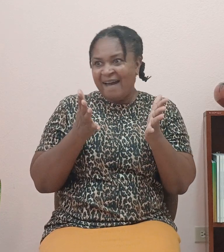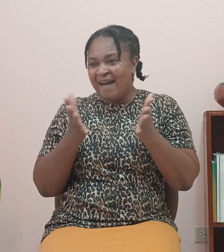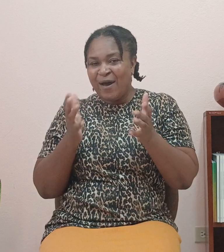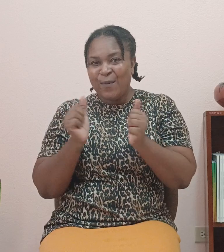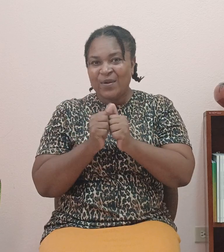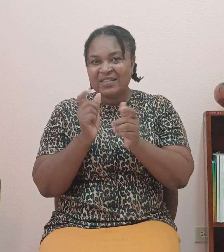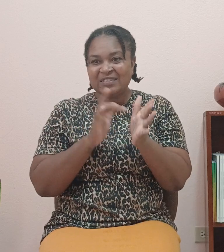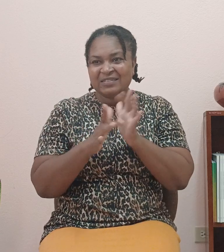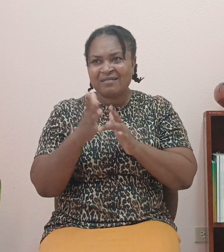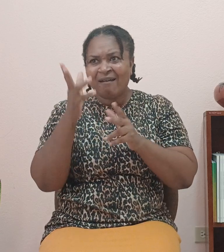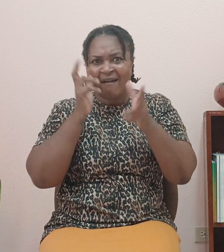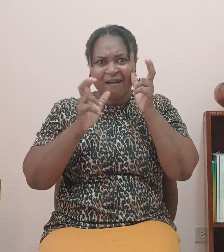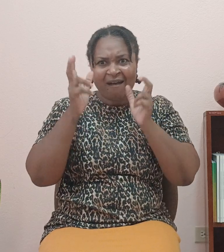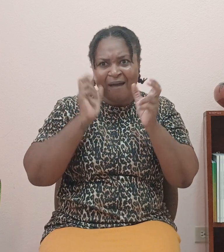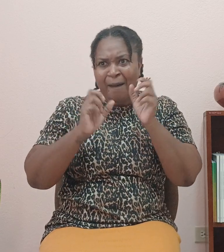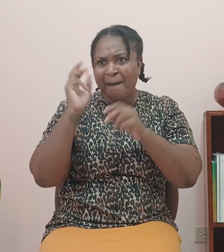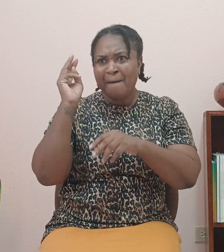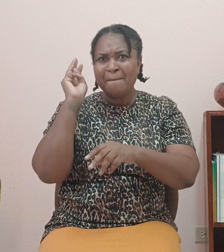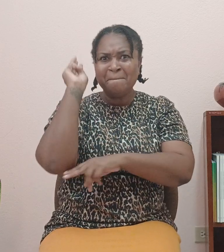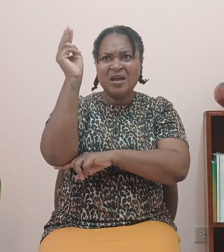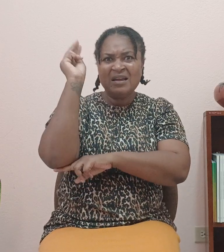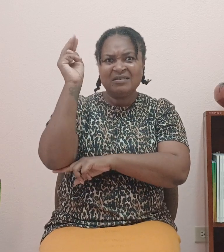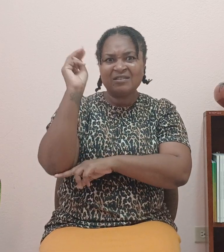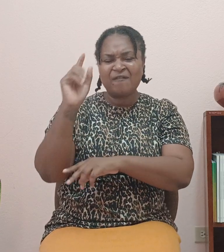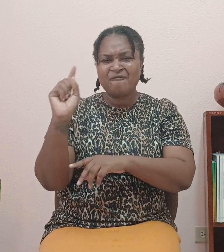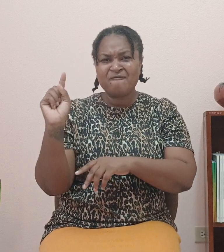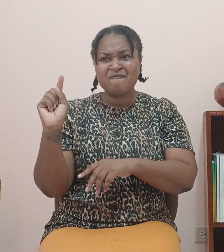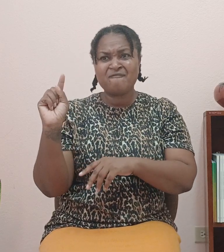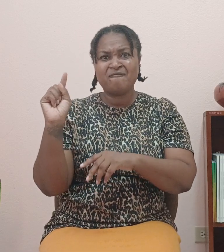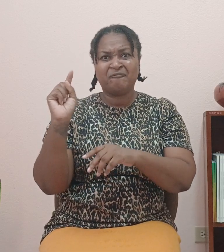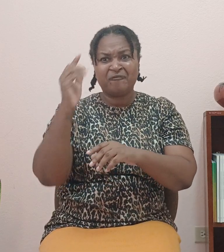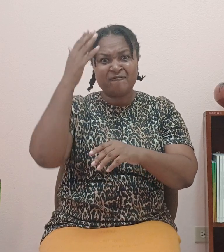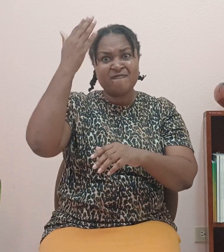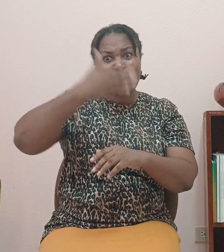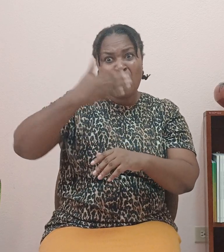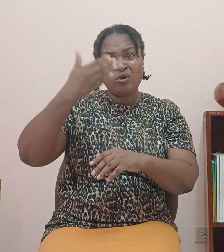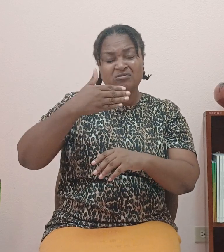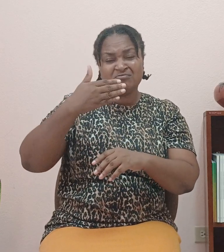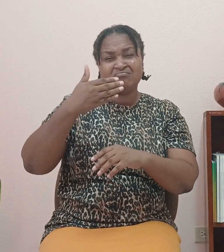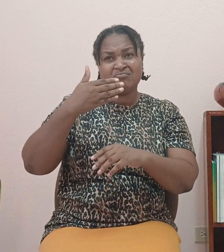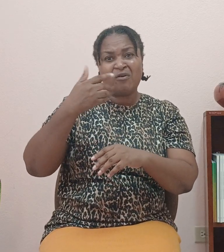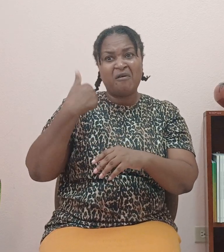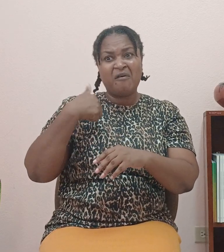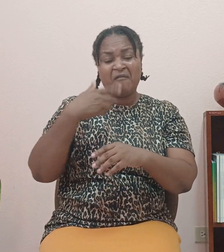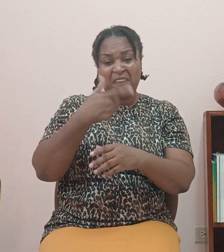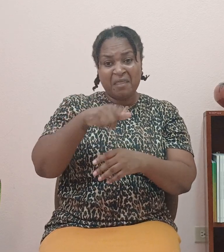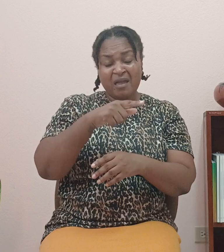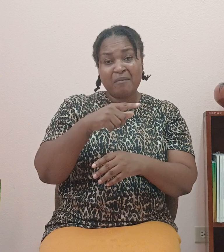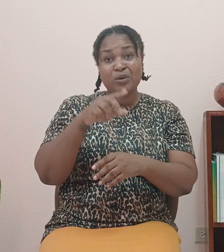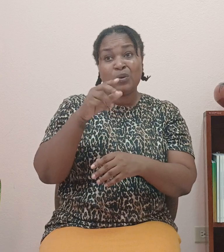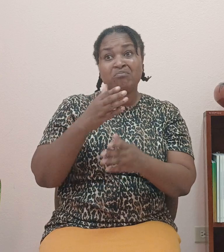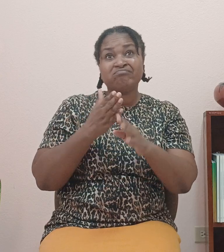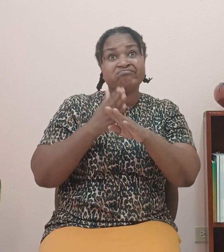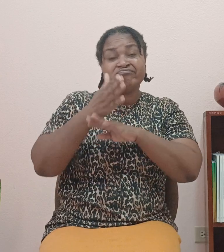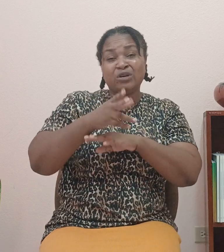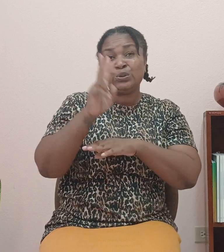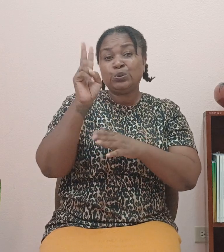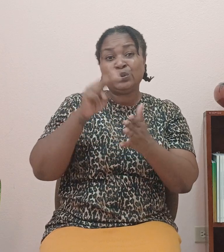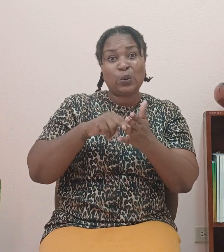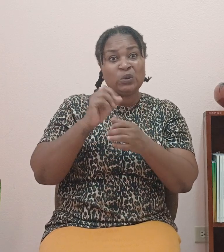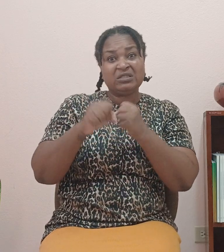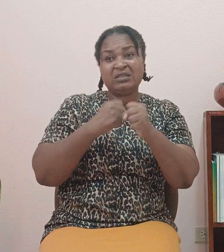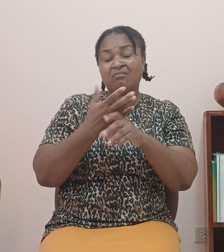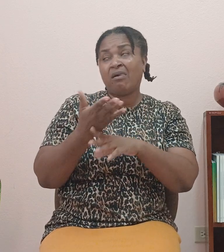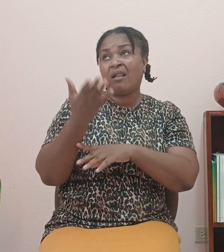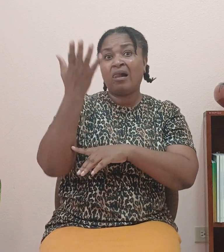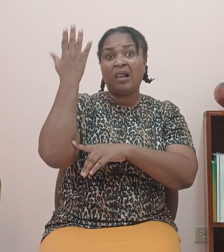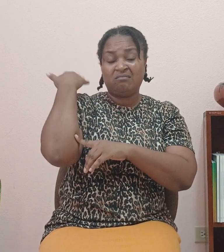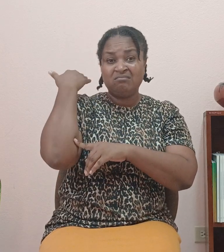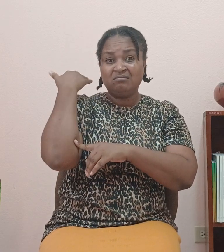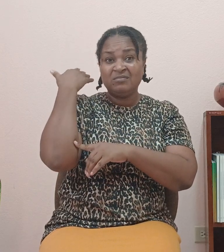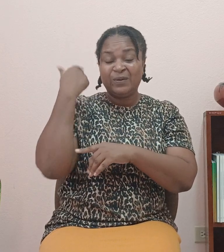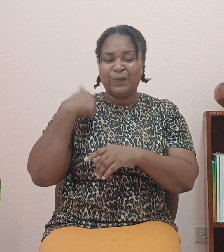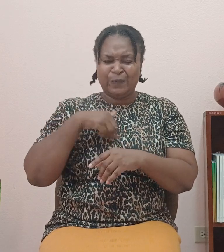and hear him minister firsthand over 2,000 years ago. We know that Jesus has ascended